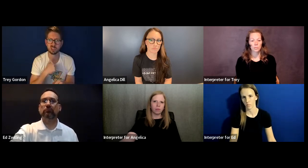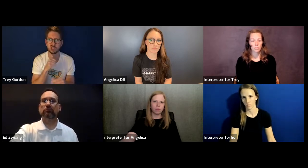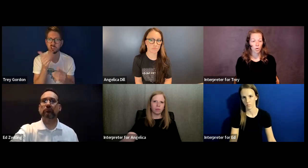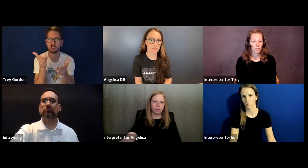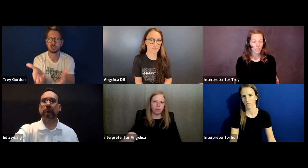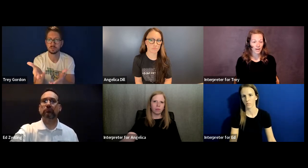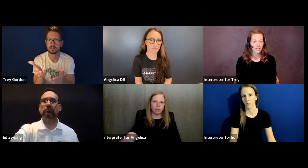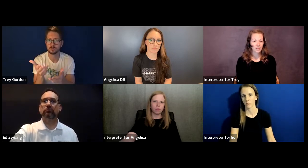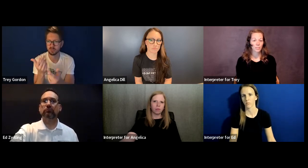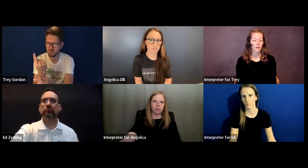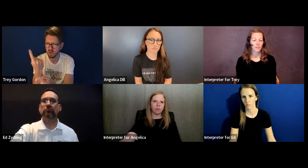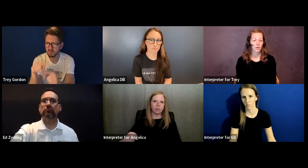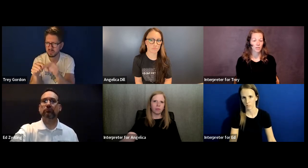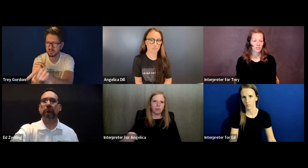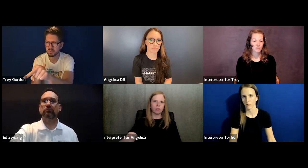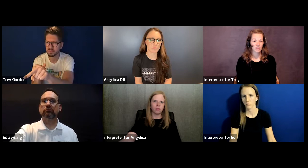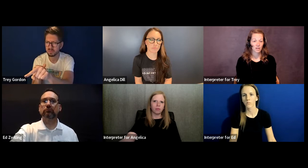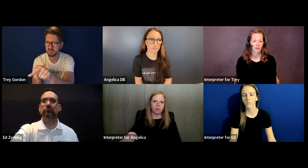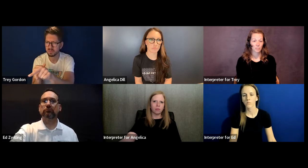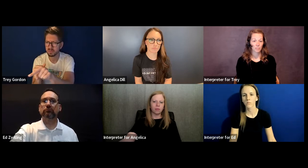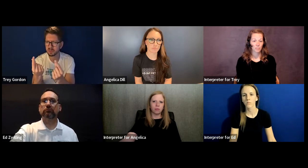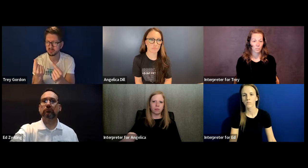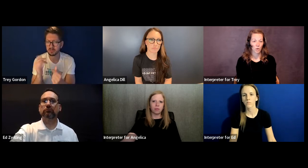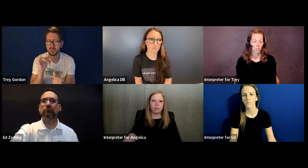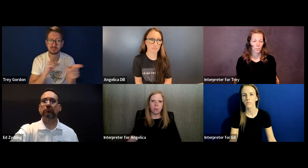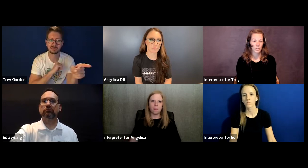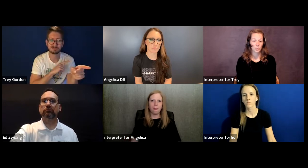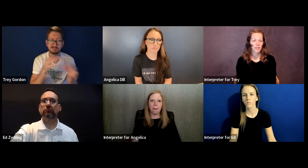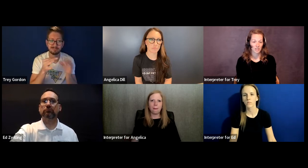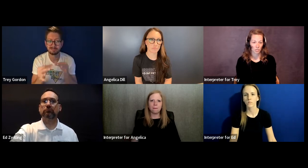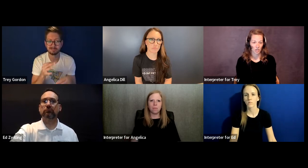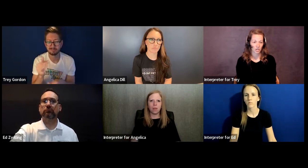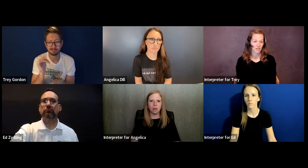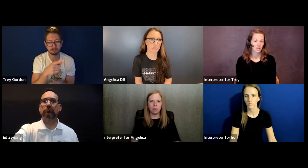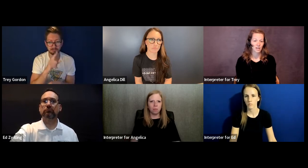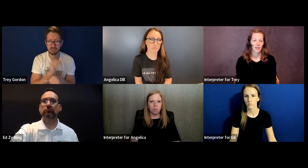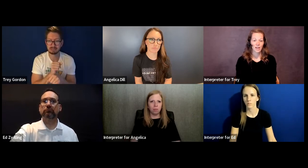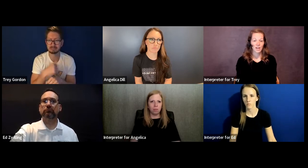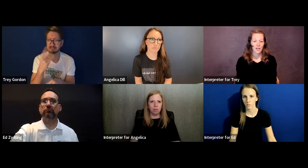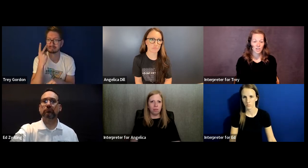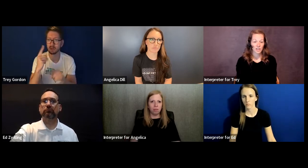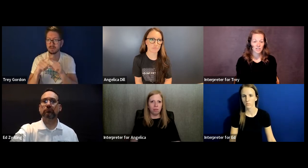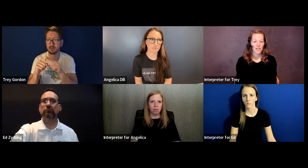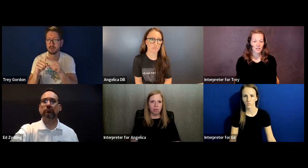support with that but if i wasn't um what would we do in that situation as angelica's saying